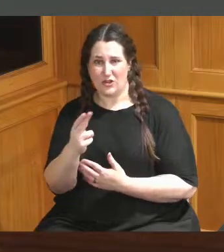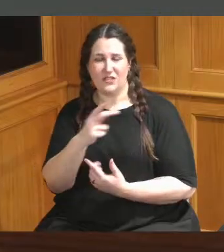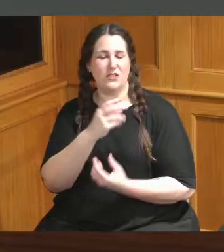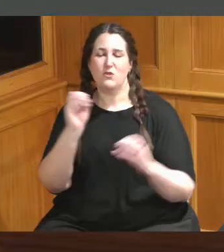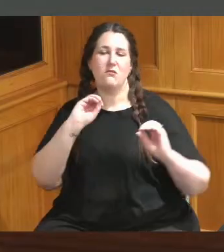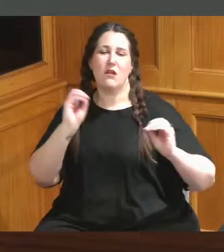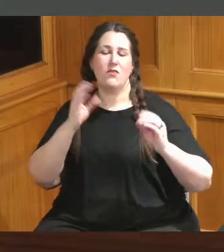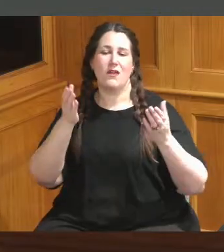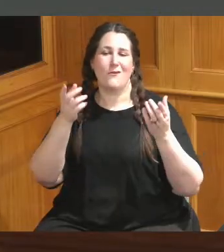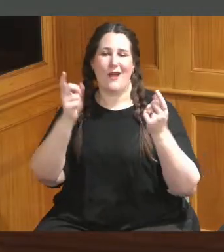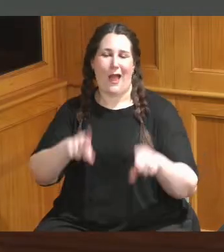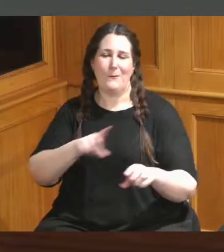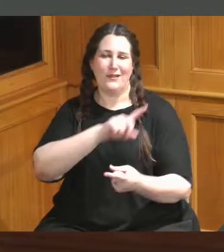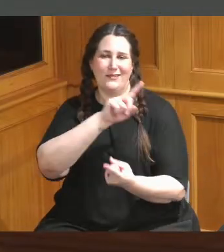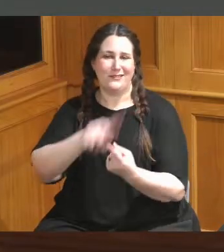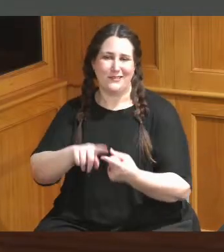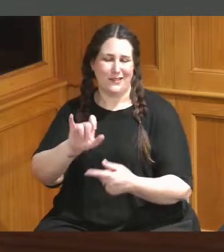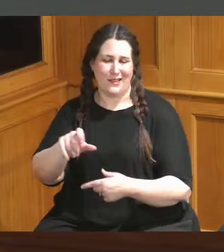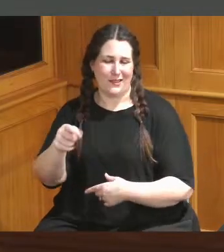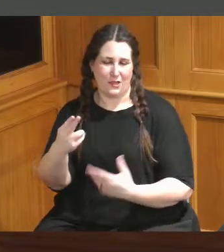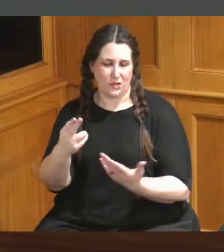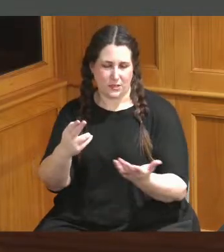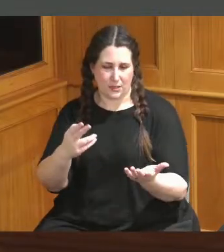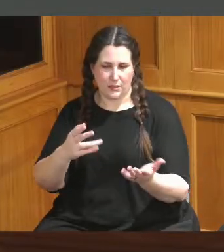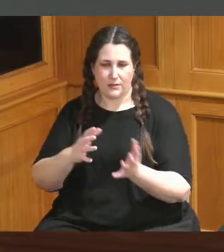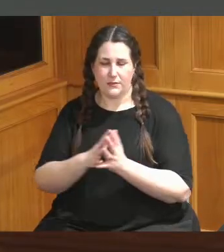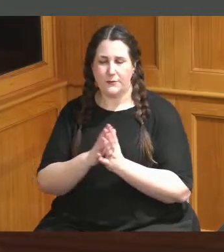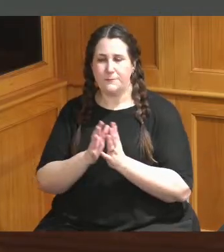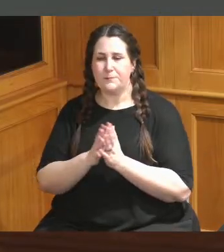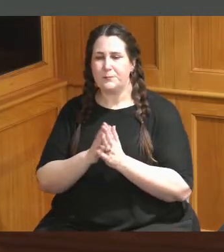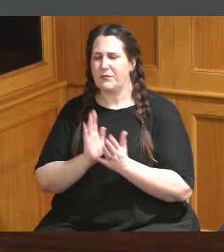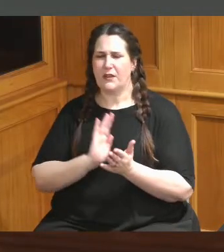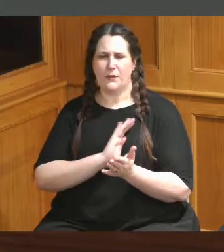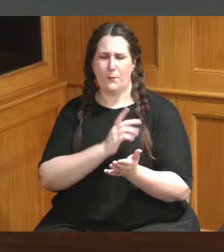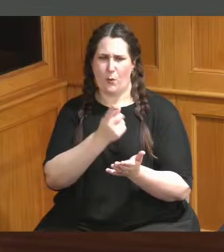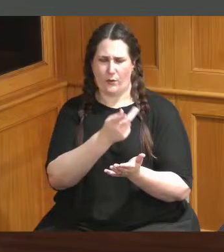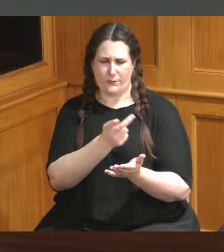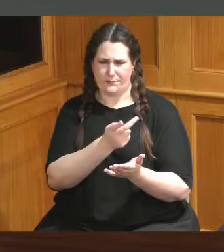until then anyway. So, and that that would be something that the Board would then as we